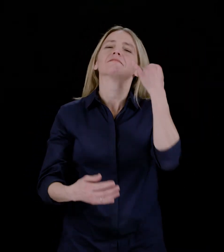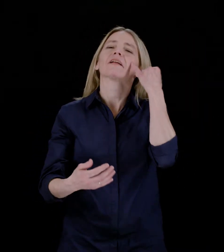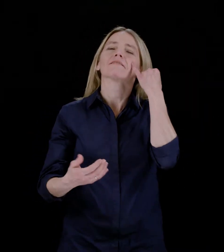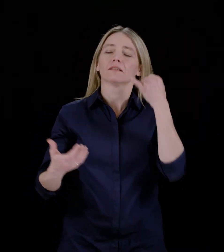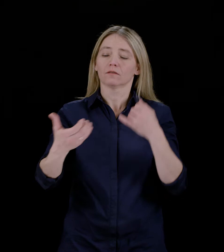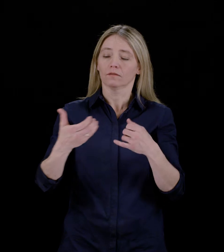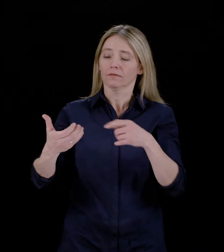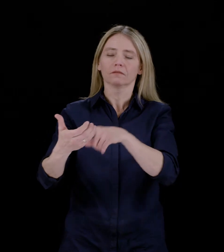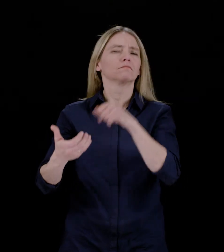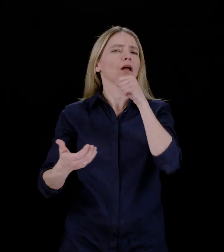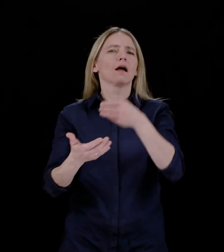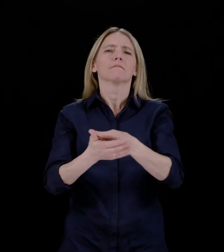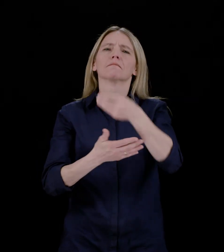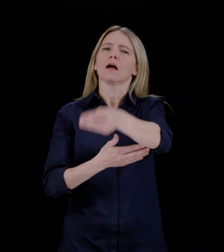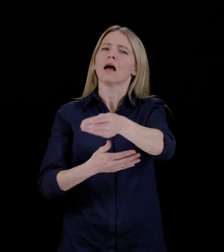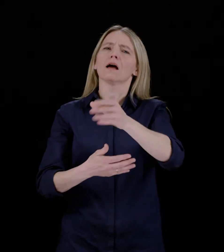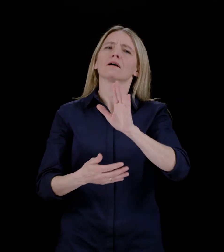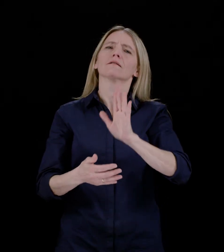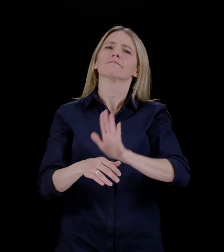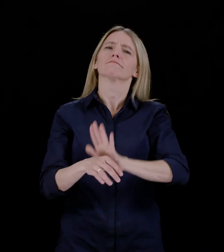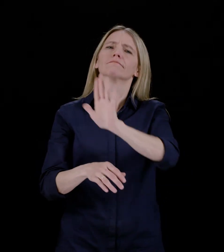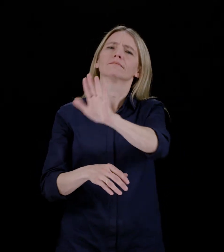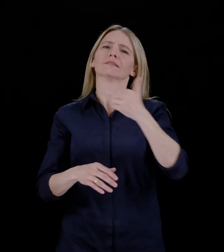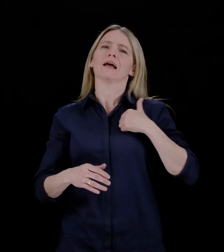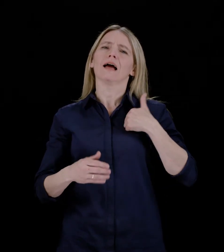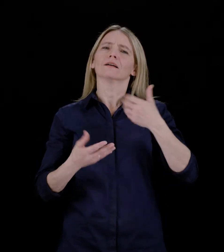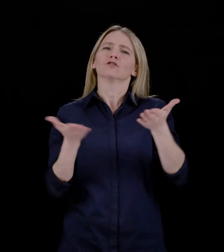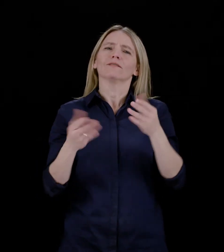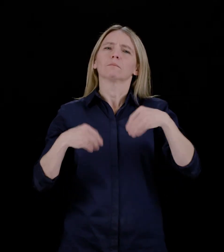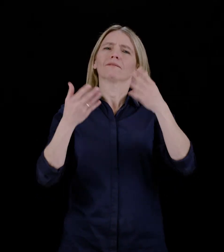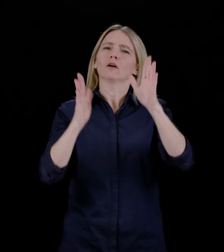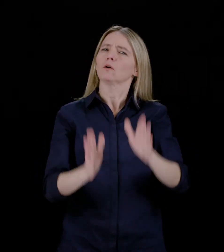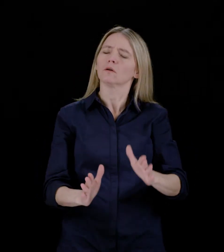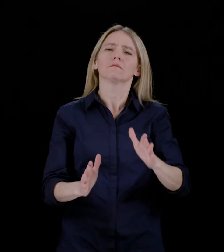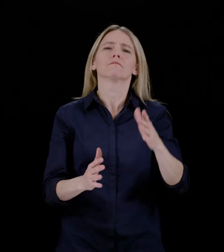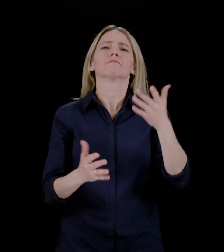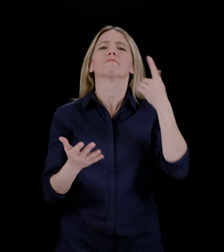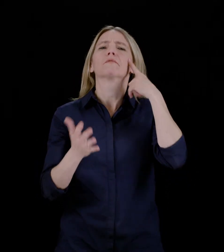If the device was not bought from a Canadian service provider (for example, the device